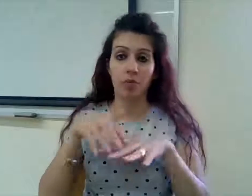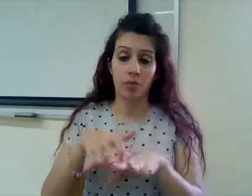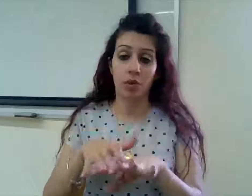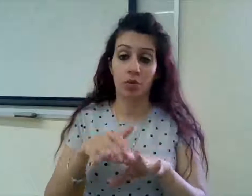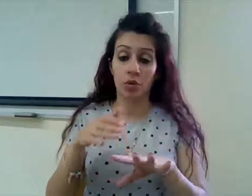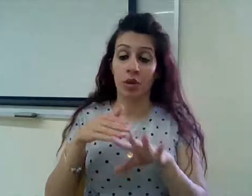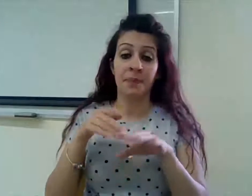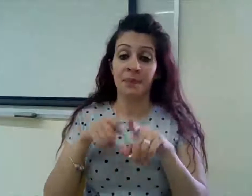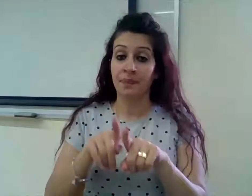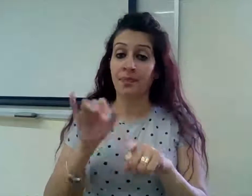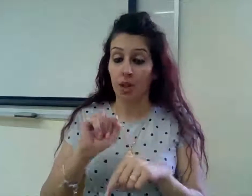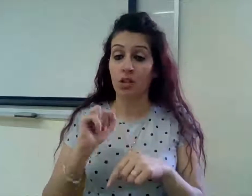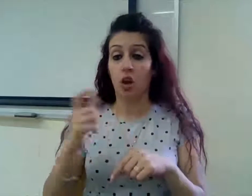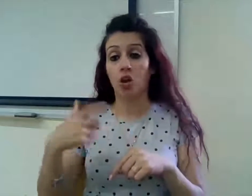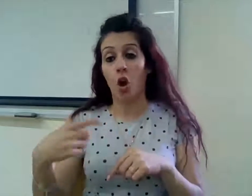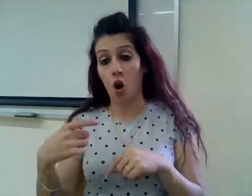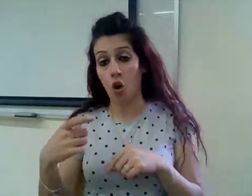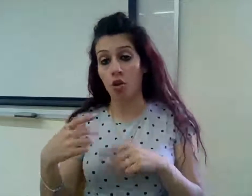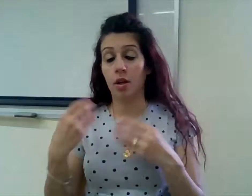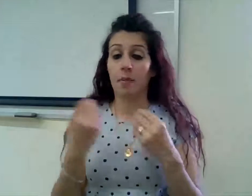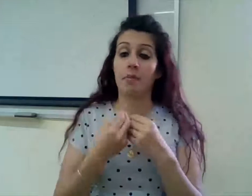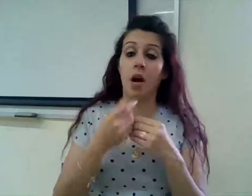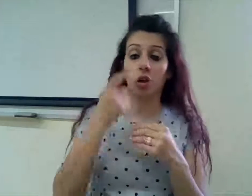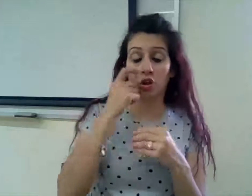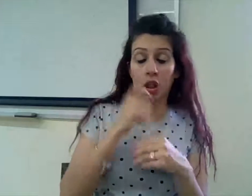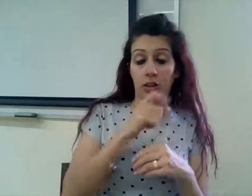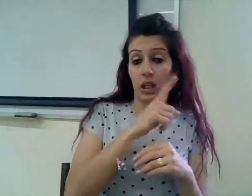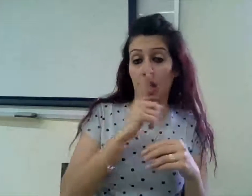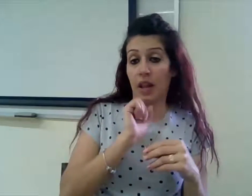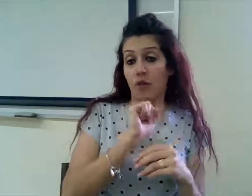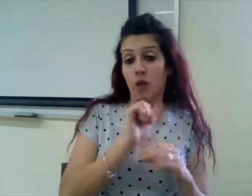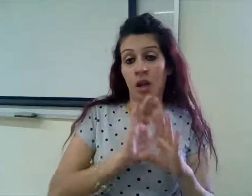limit at a time and really trying to incorporate all those learnings into the